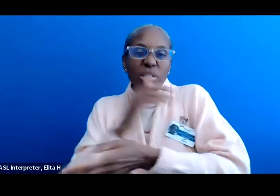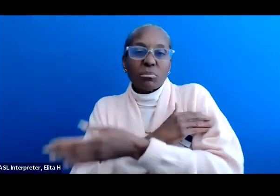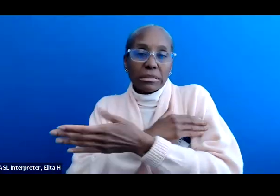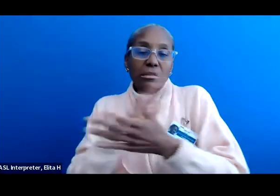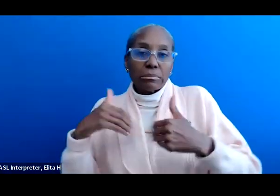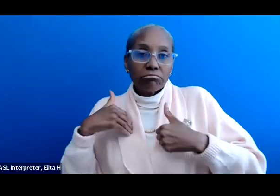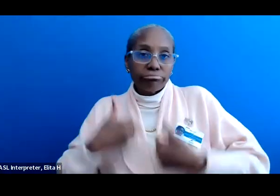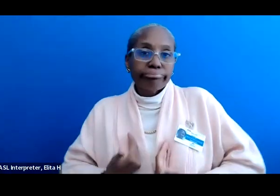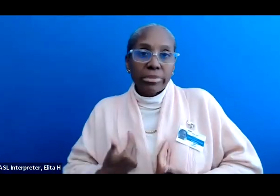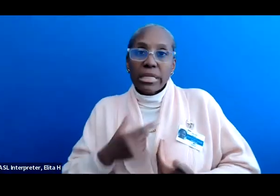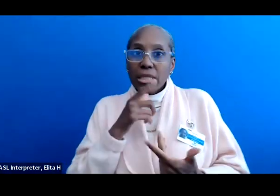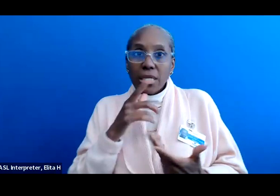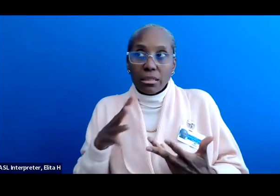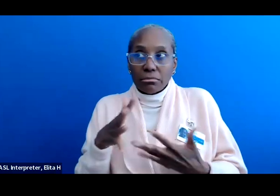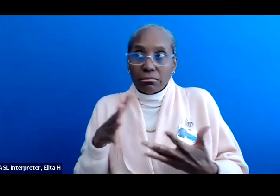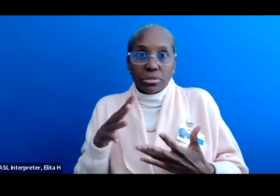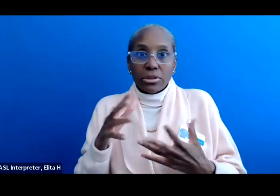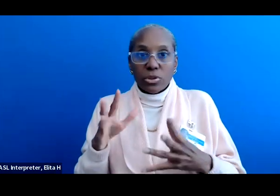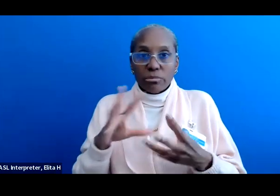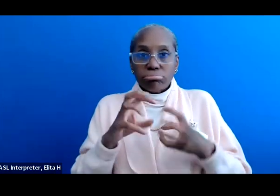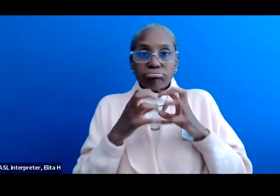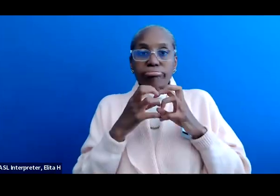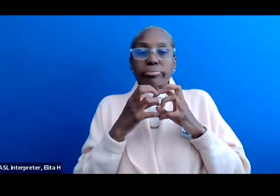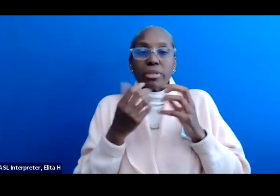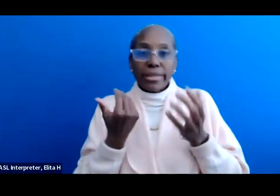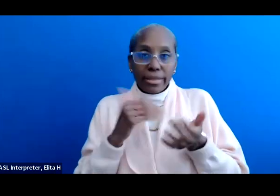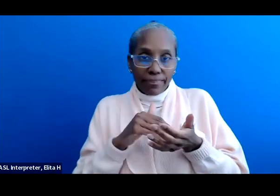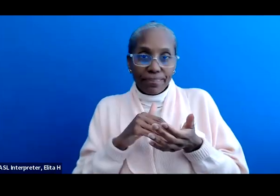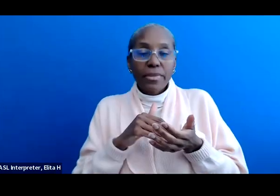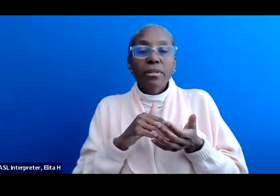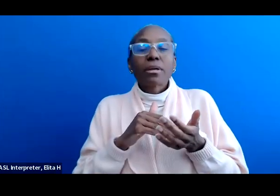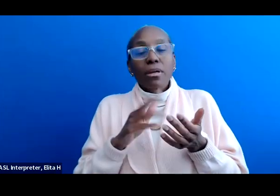they're not as anxious to not up again. That's very helpful.